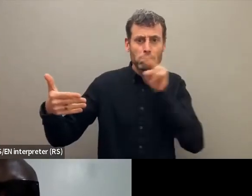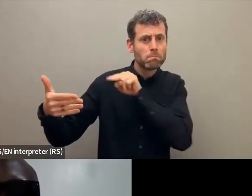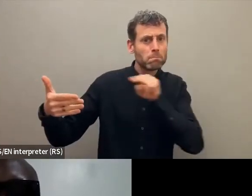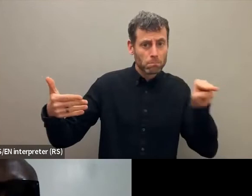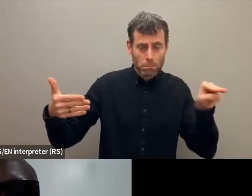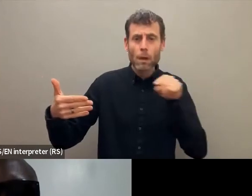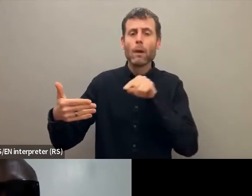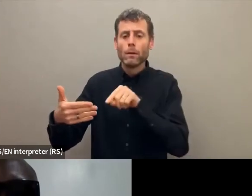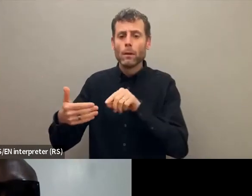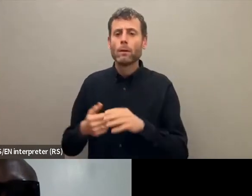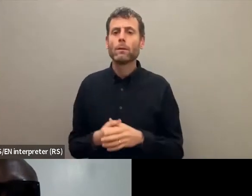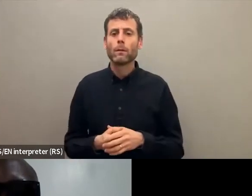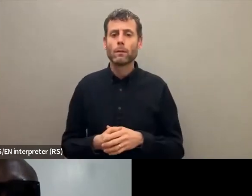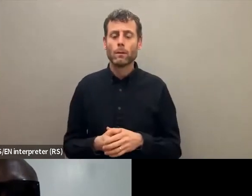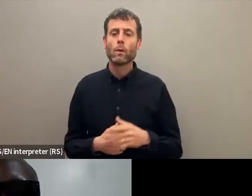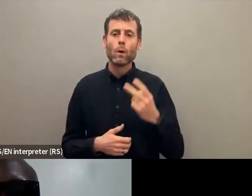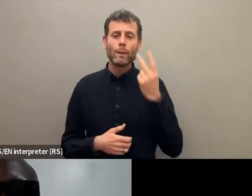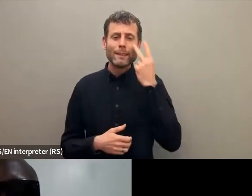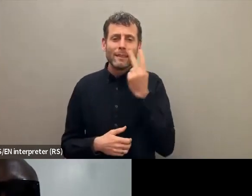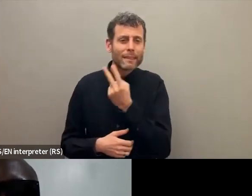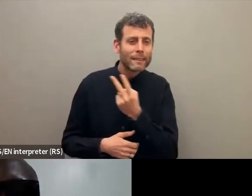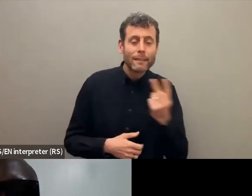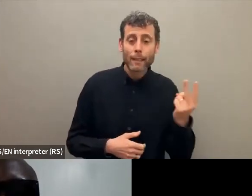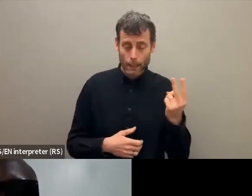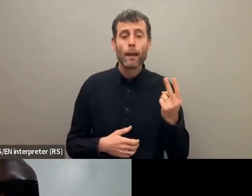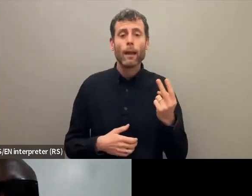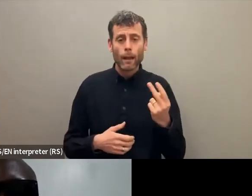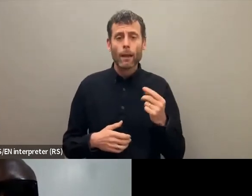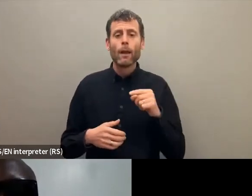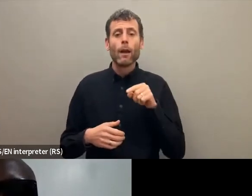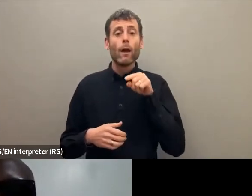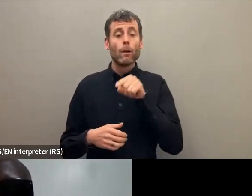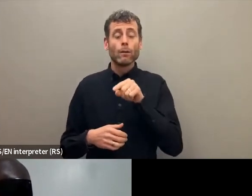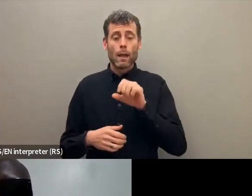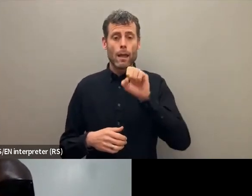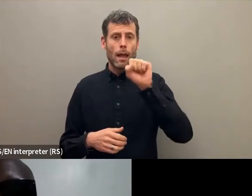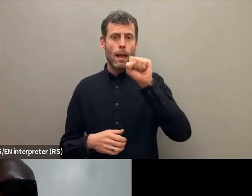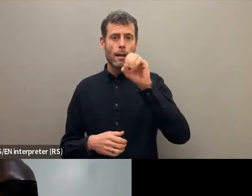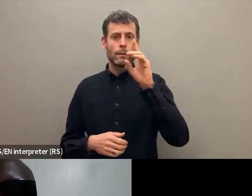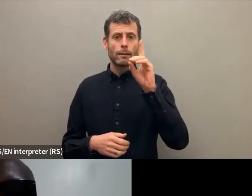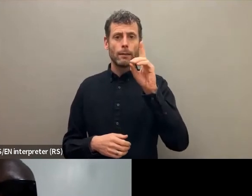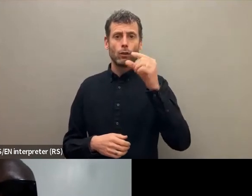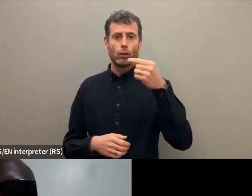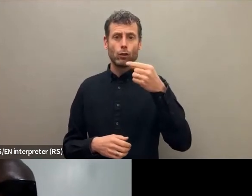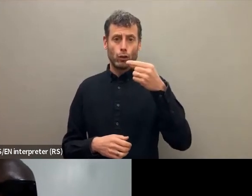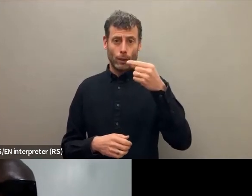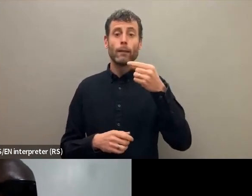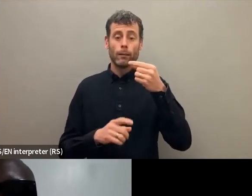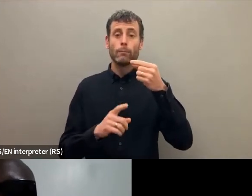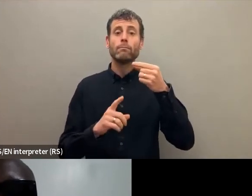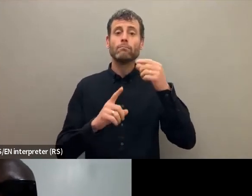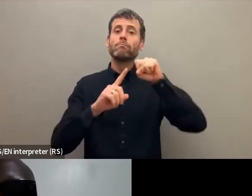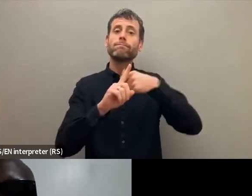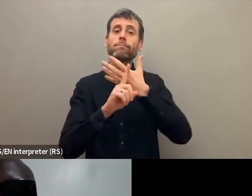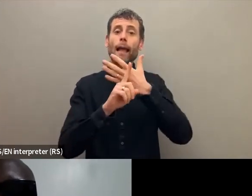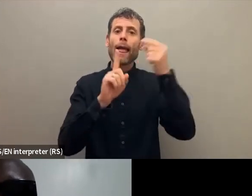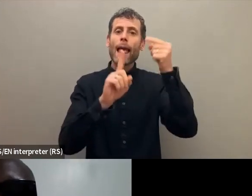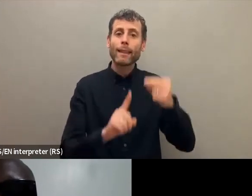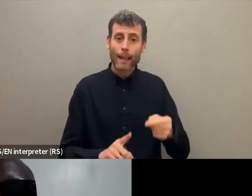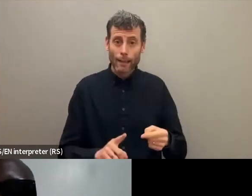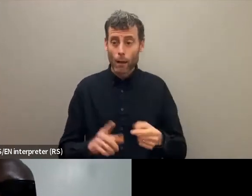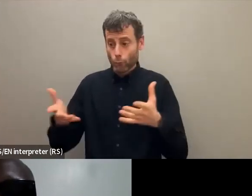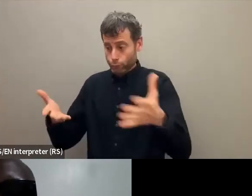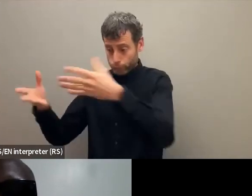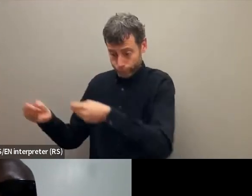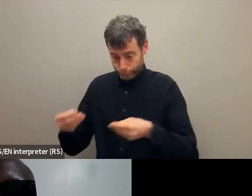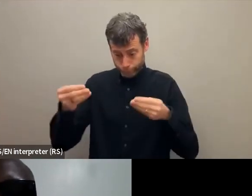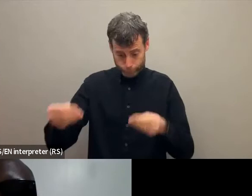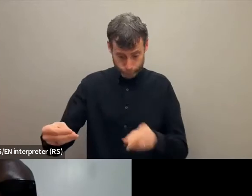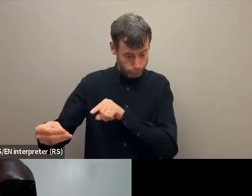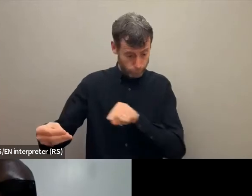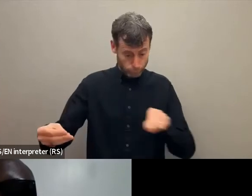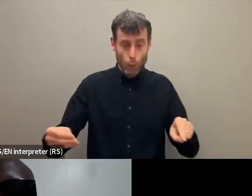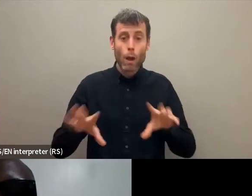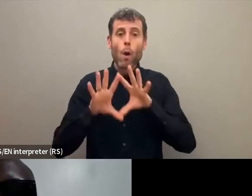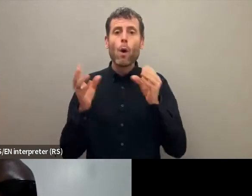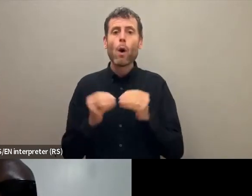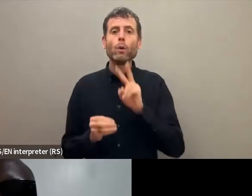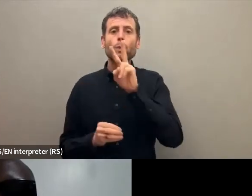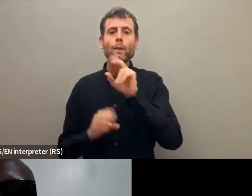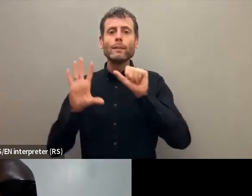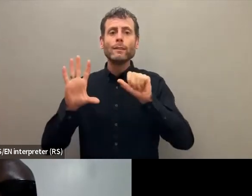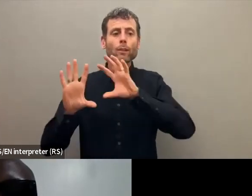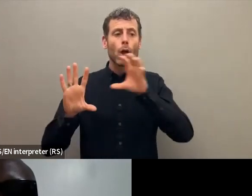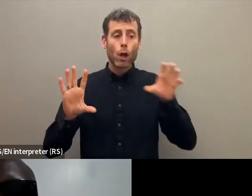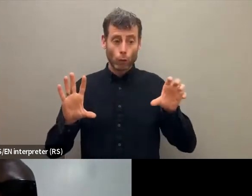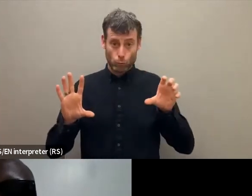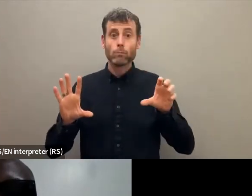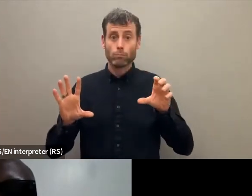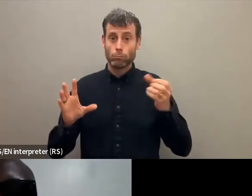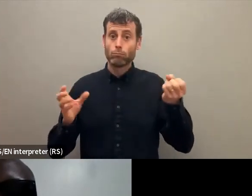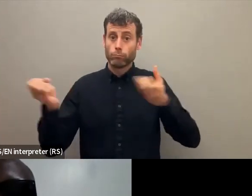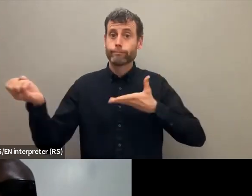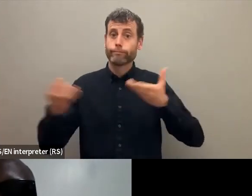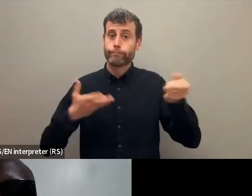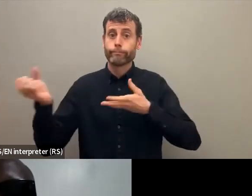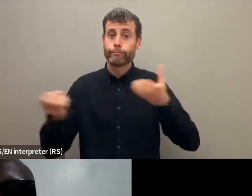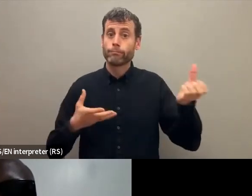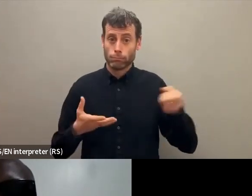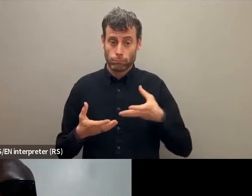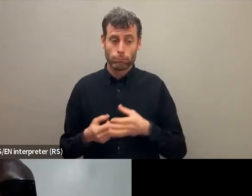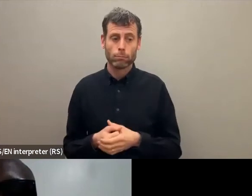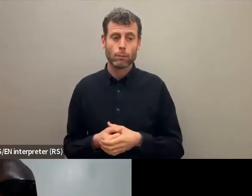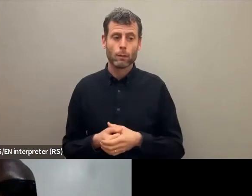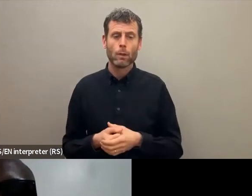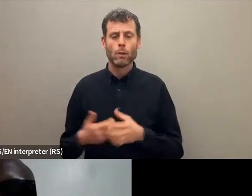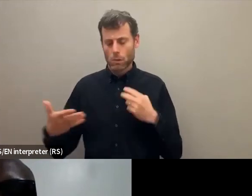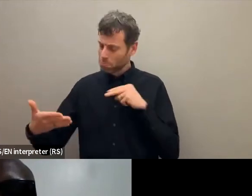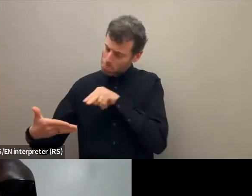Elizabeth Lockwood: And now I will talk about that project, the project was the overarching goal was to establish a partnership and build capacity to increase the quality of disability data in the Asia Pacific Region.